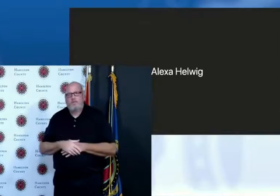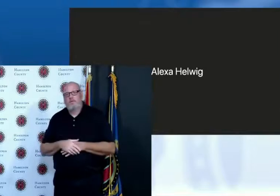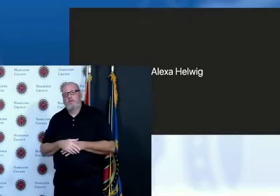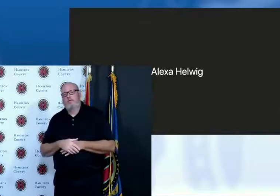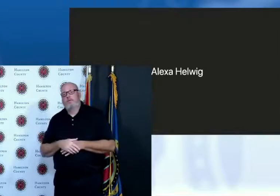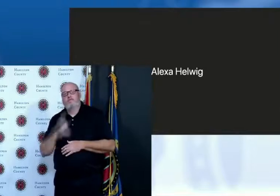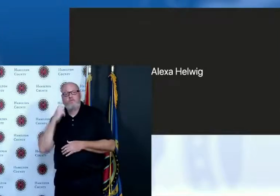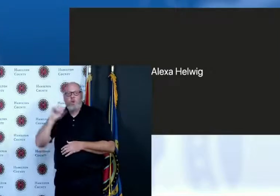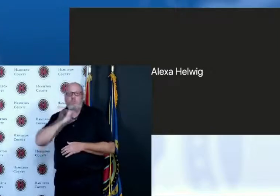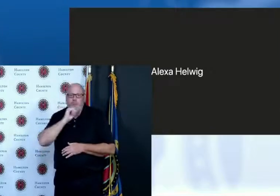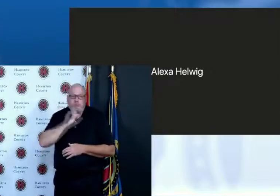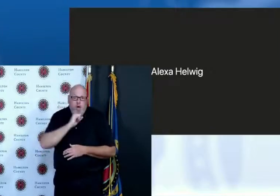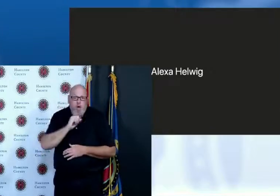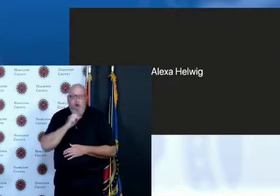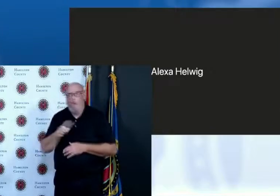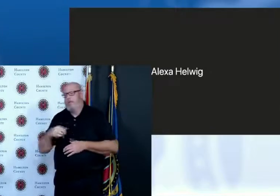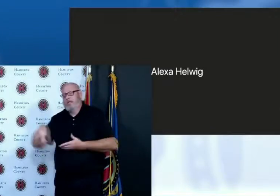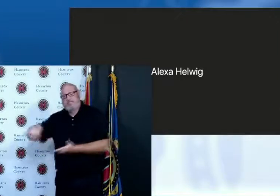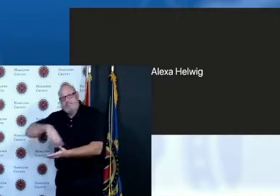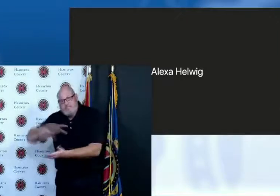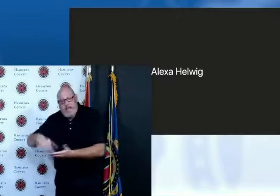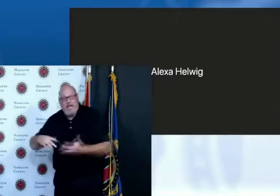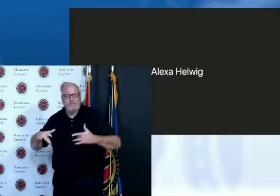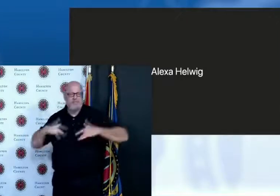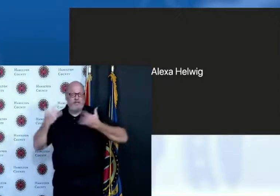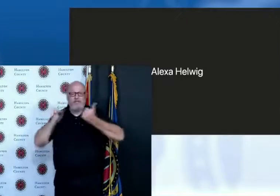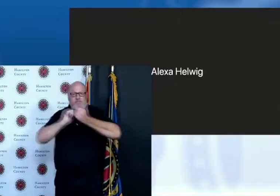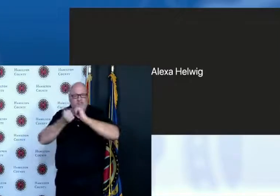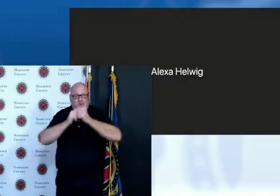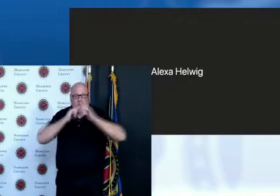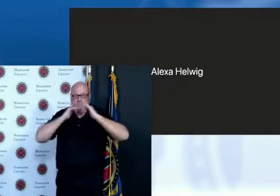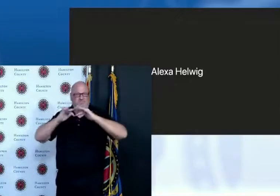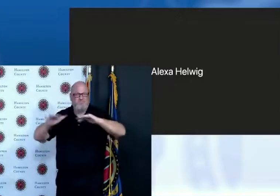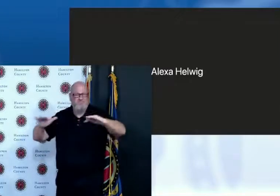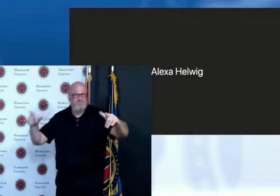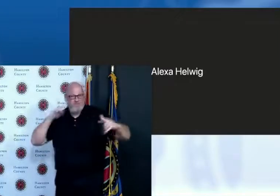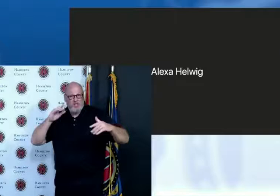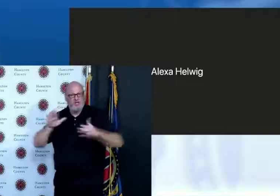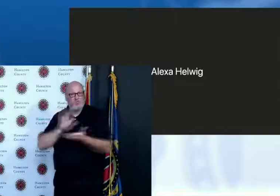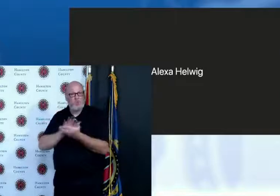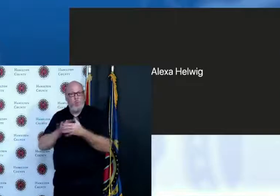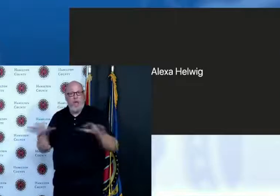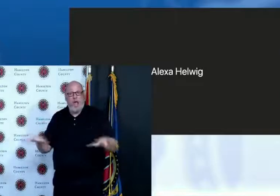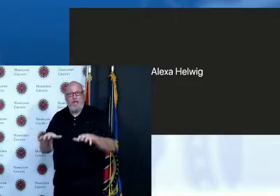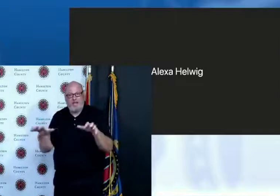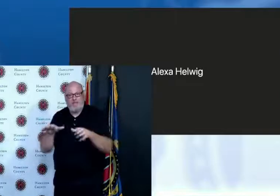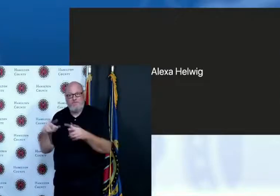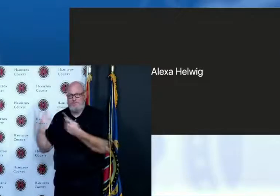so that they can open up and stay open safely do you plan to have that discussion about virtual or